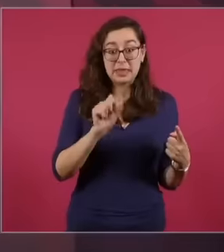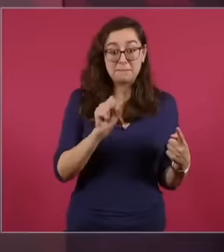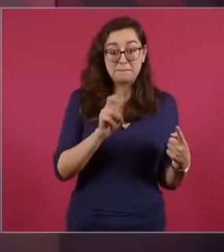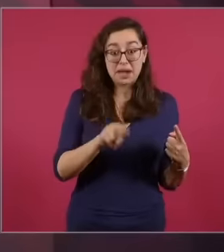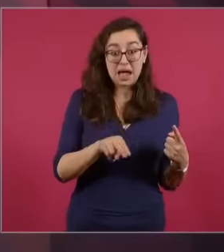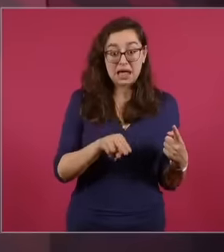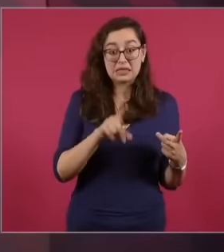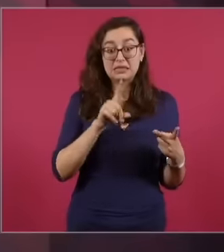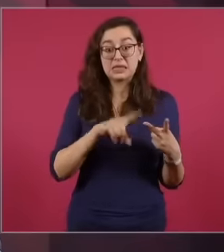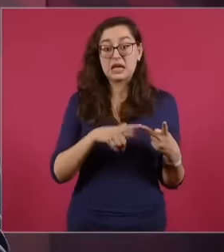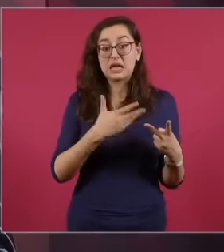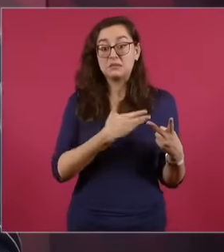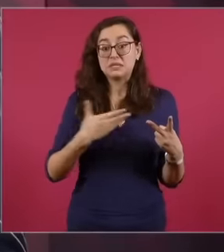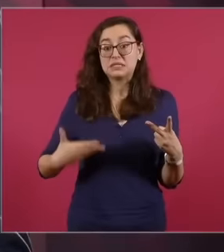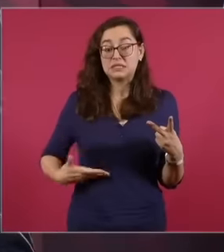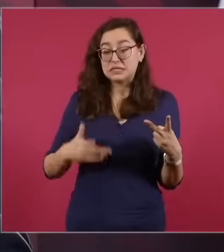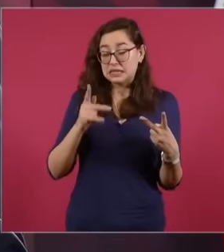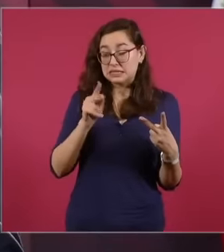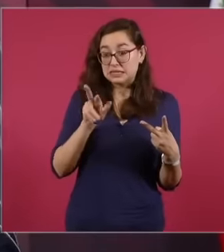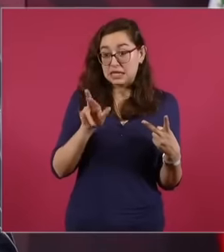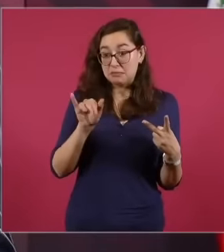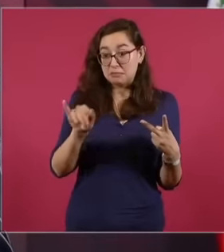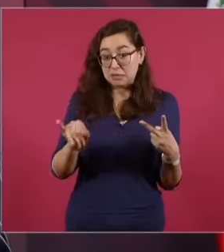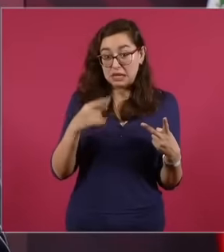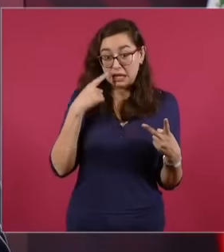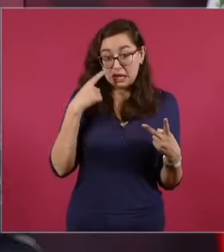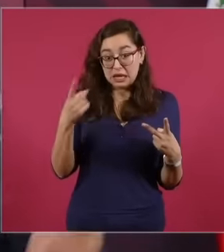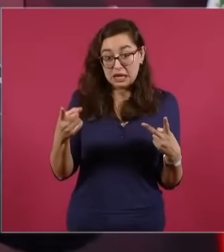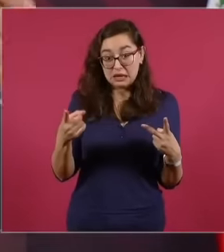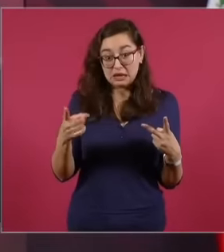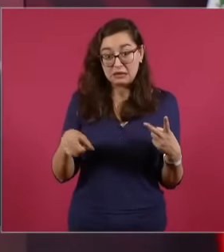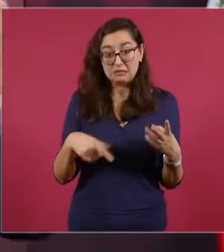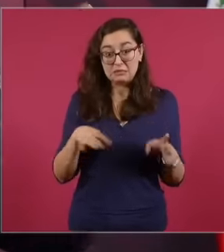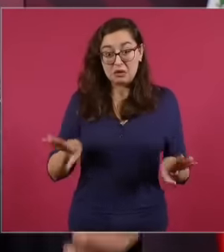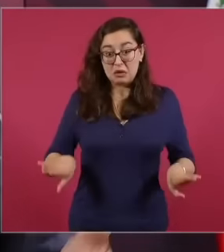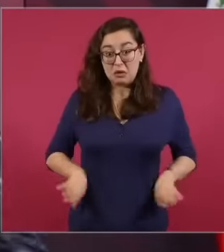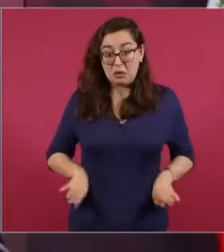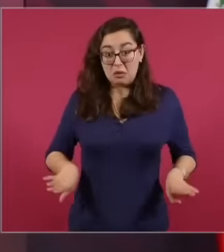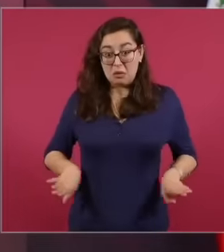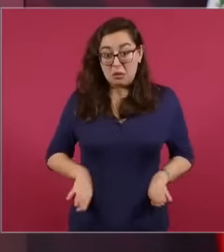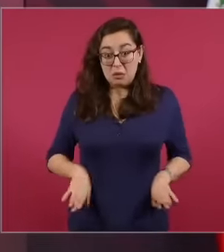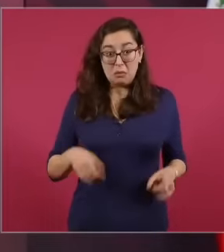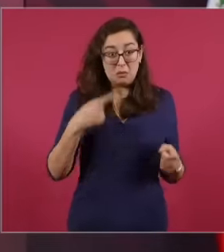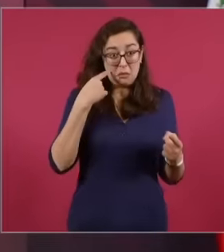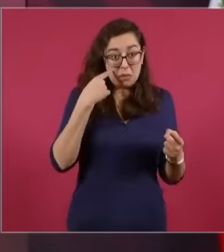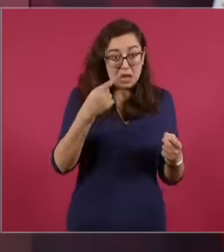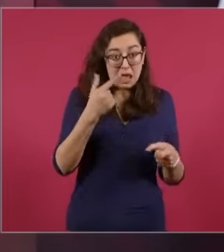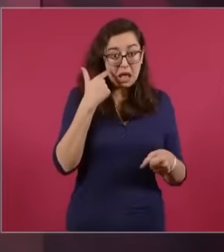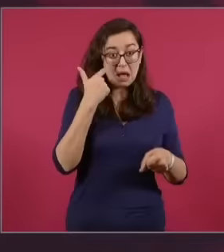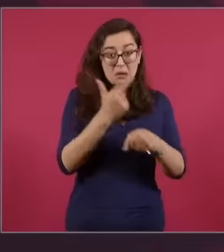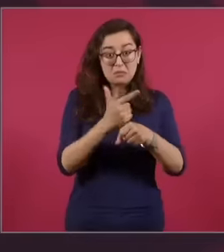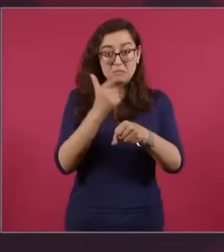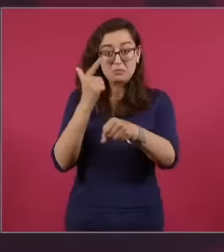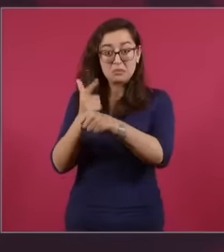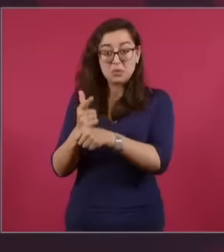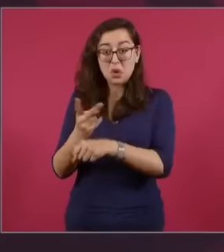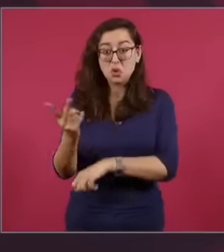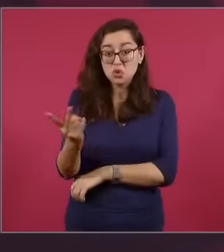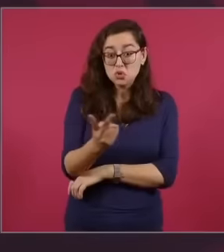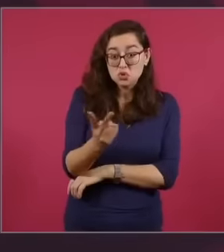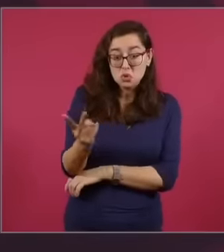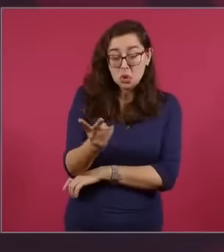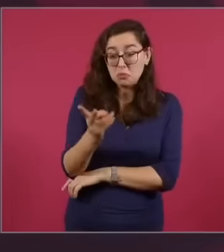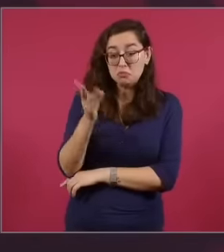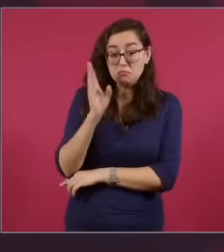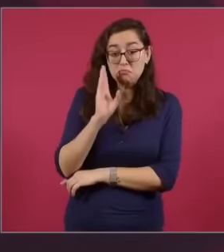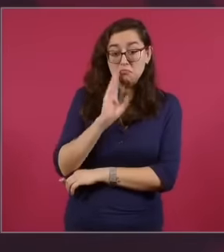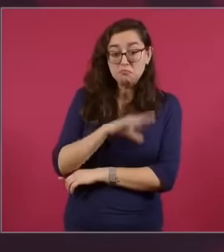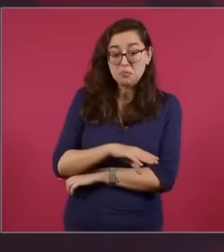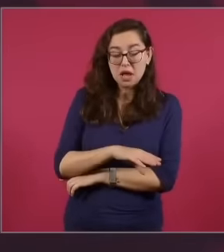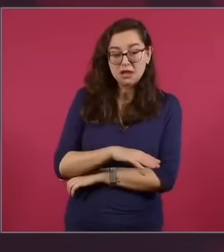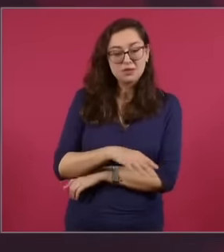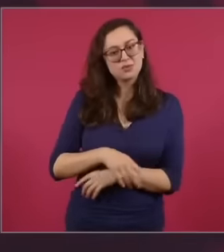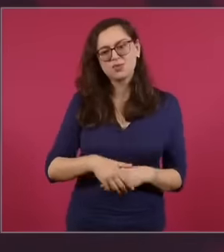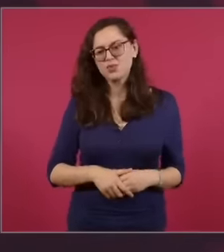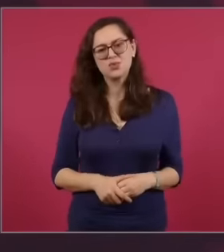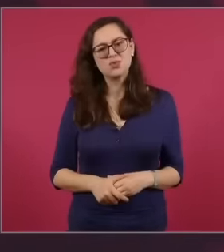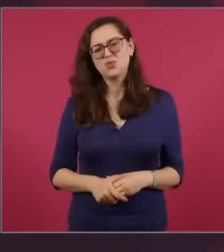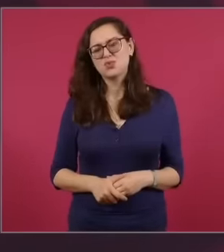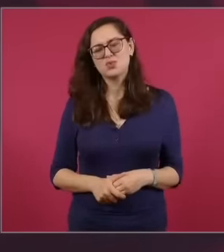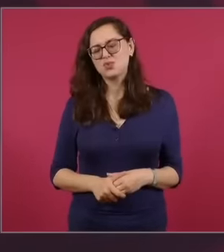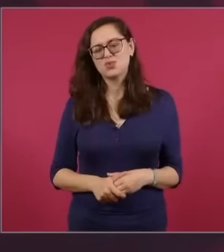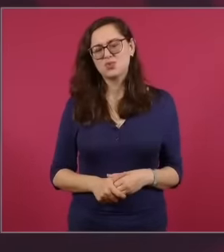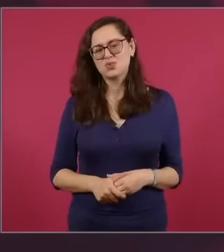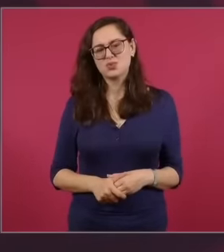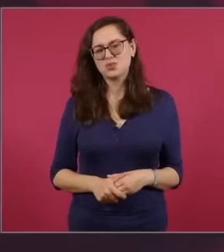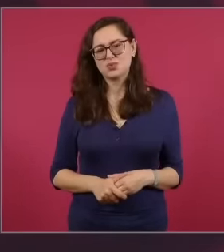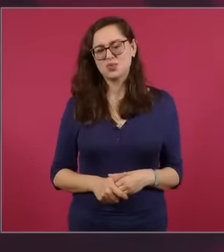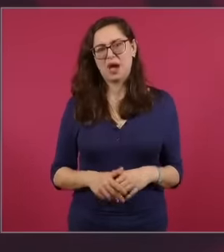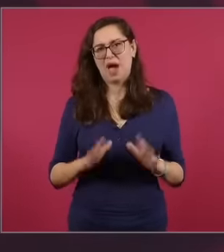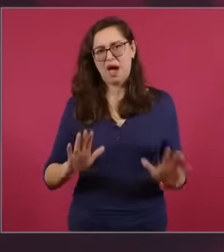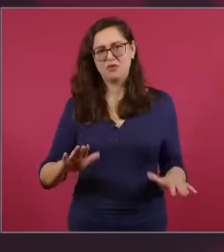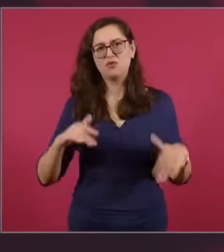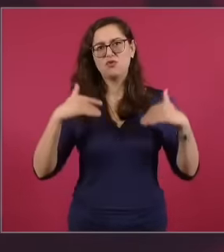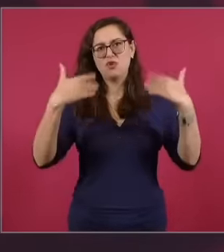of the president of the PRI as if they were the only ones not in the foreigner